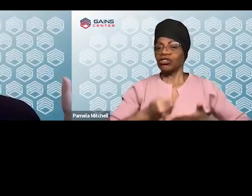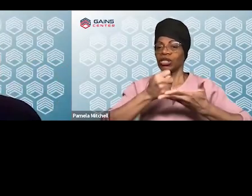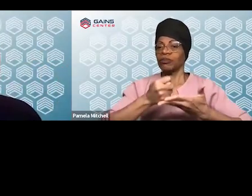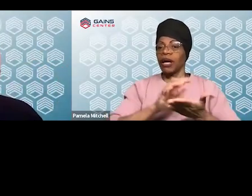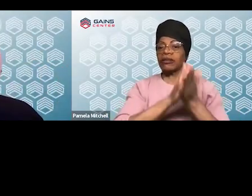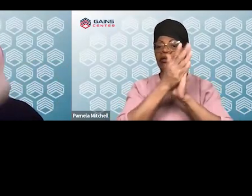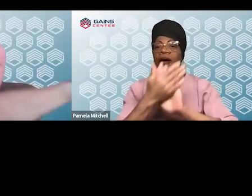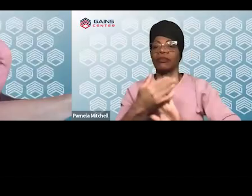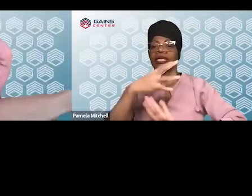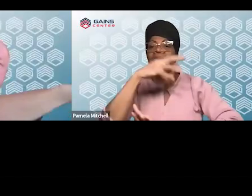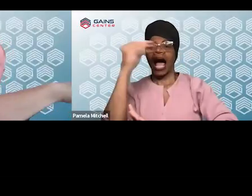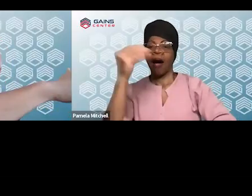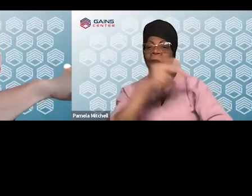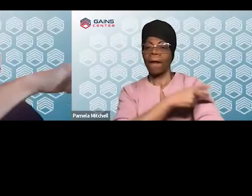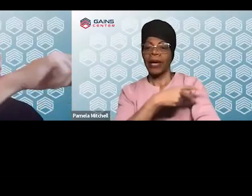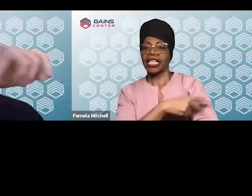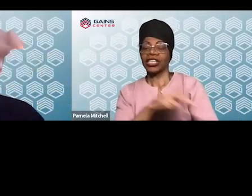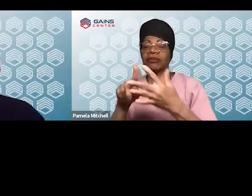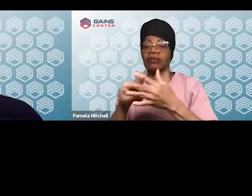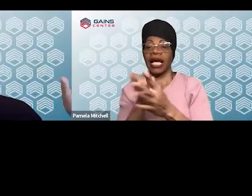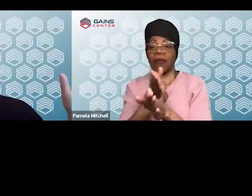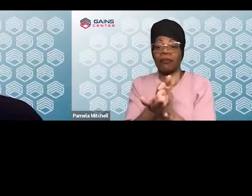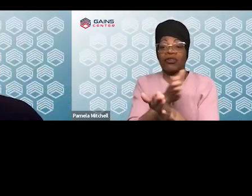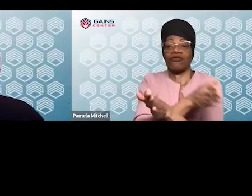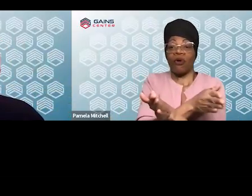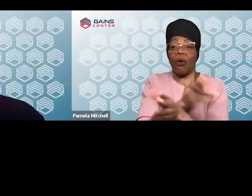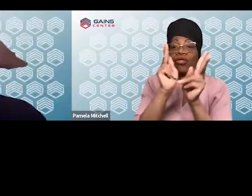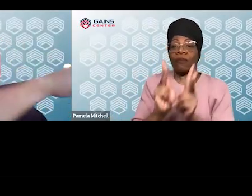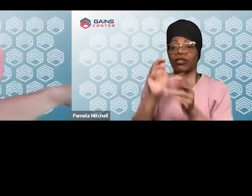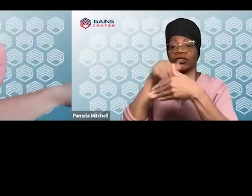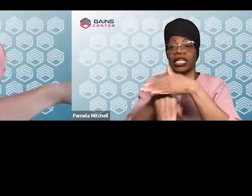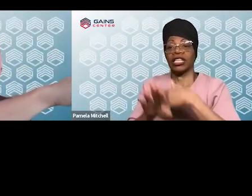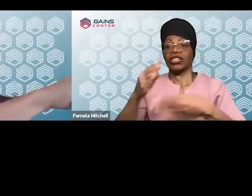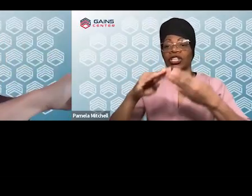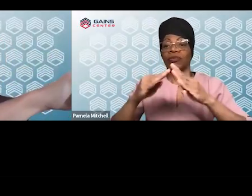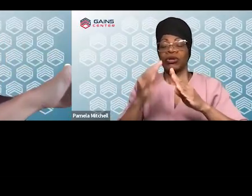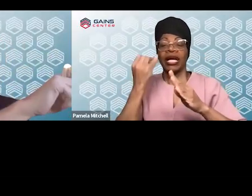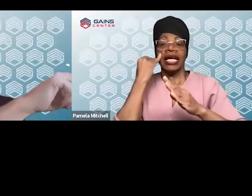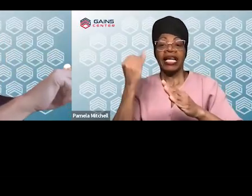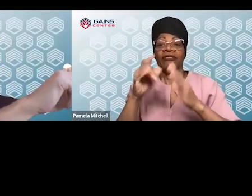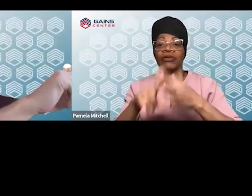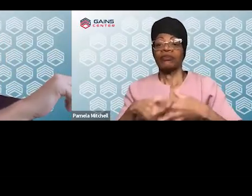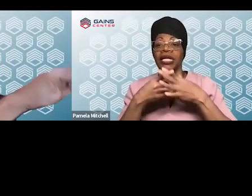before they get discharged into the community. If you start them and move them right into contingency management,